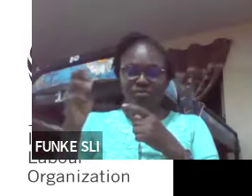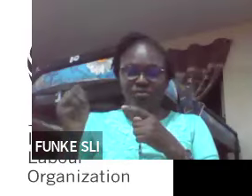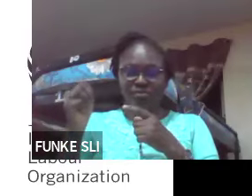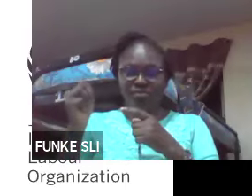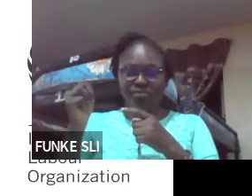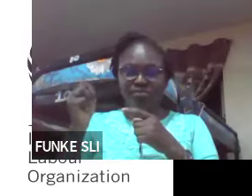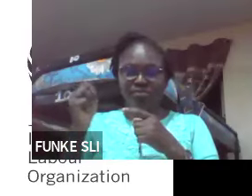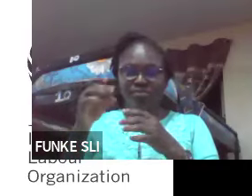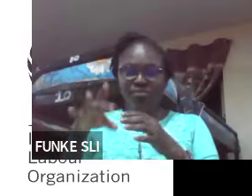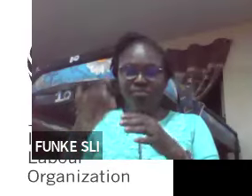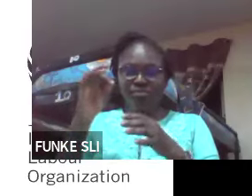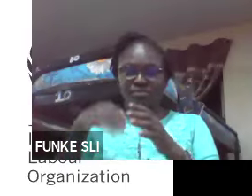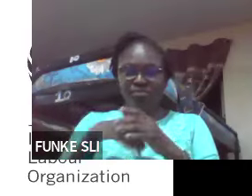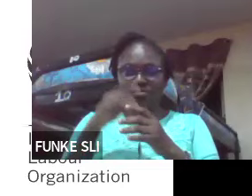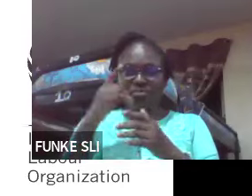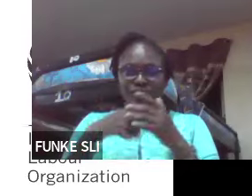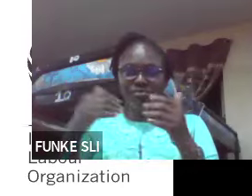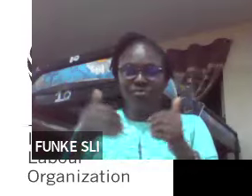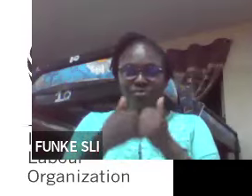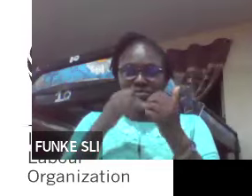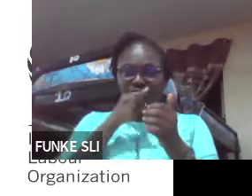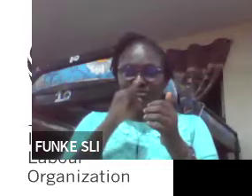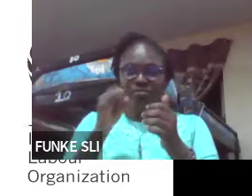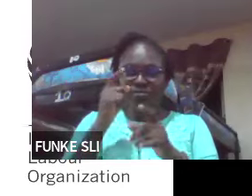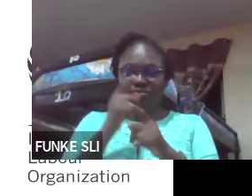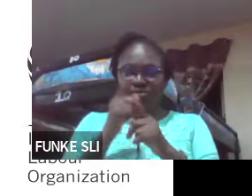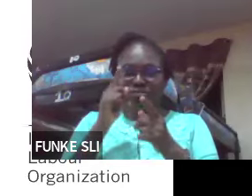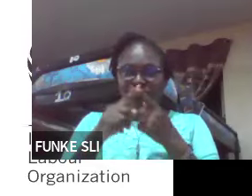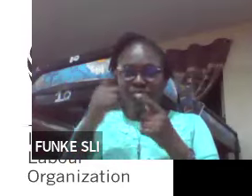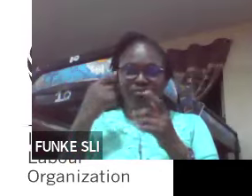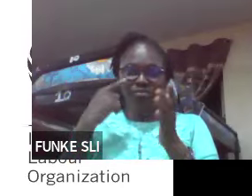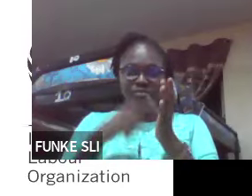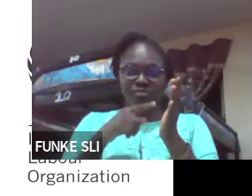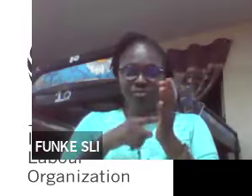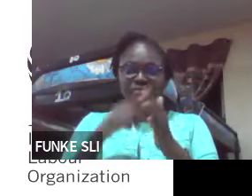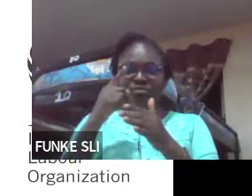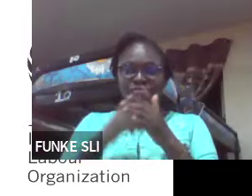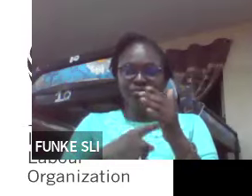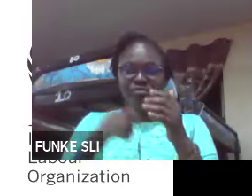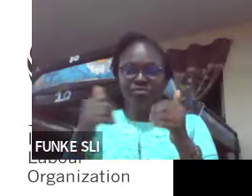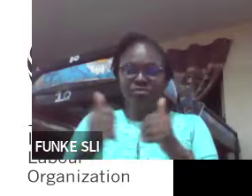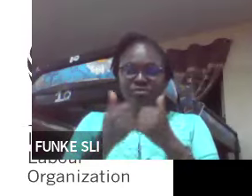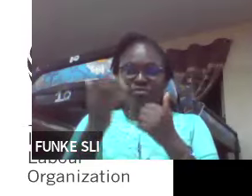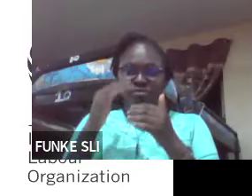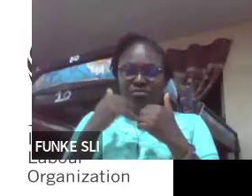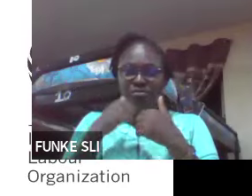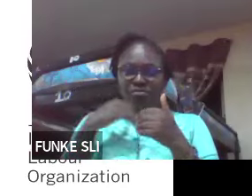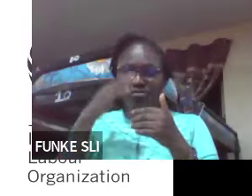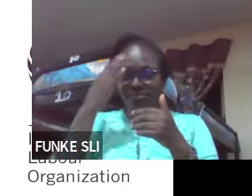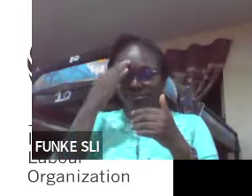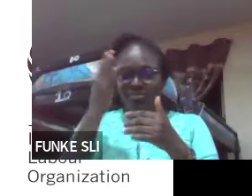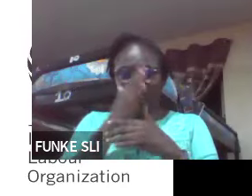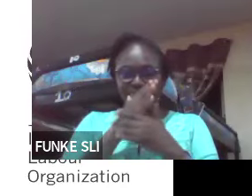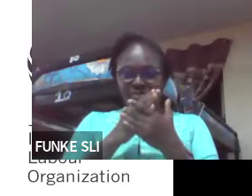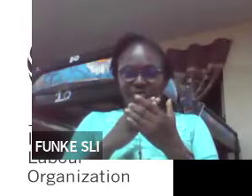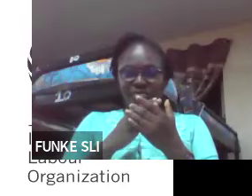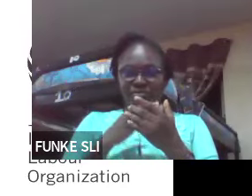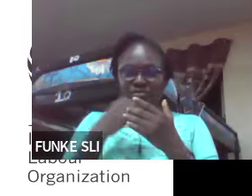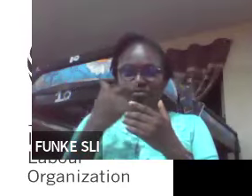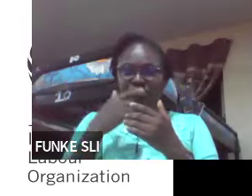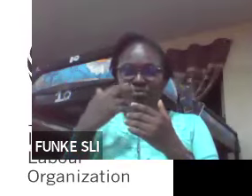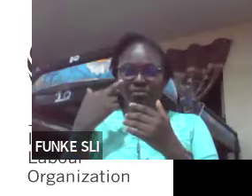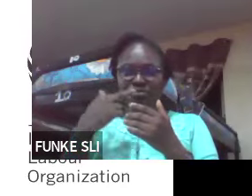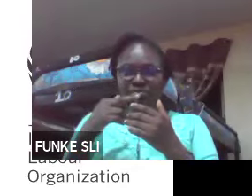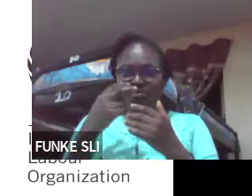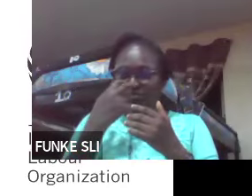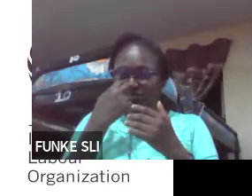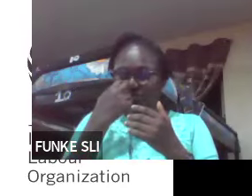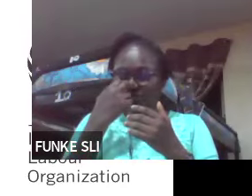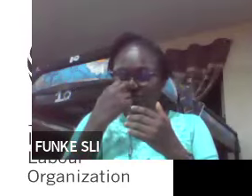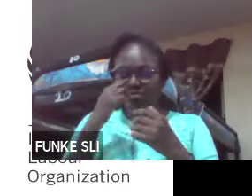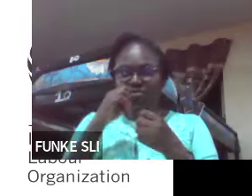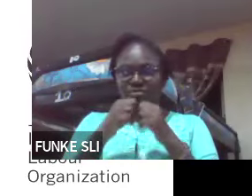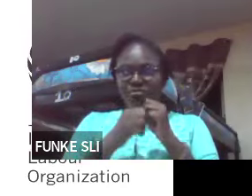Ima Chima: and find out what the challenge is, just to note specific challenges, because I know that some who are, you know, blind could be having challenges